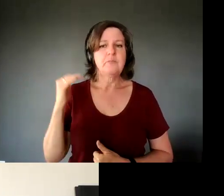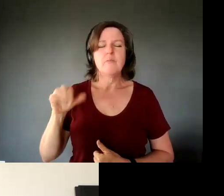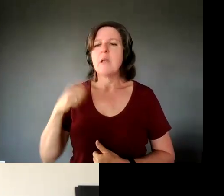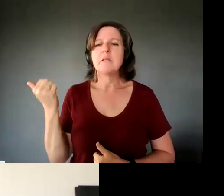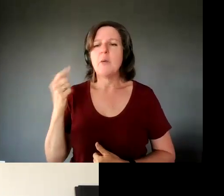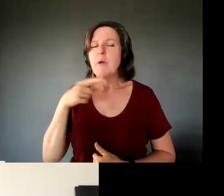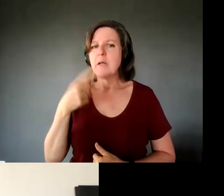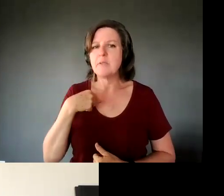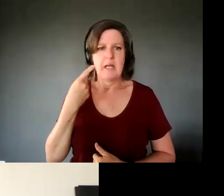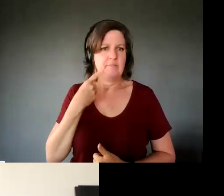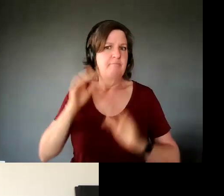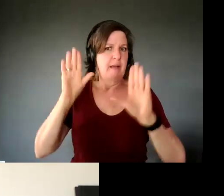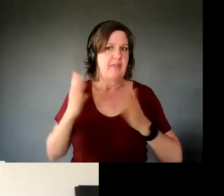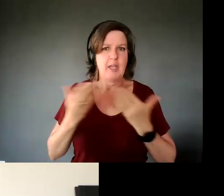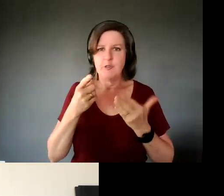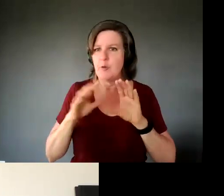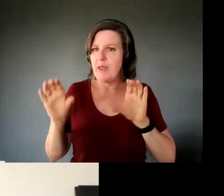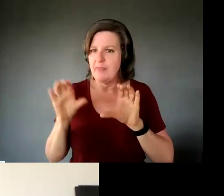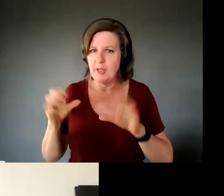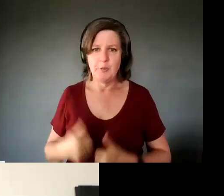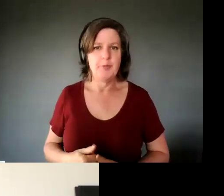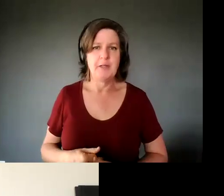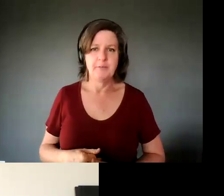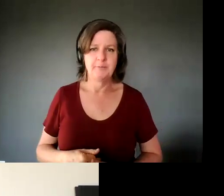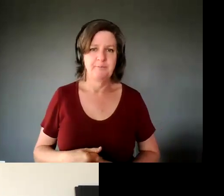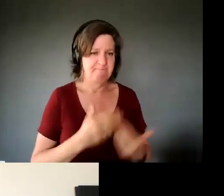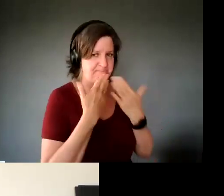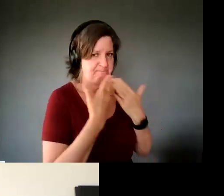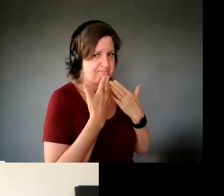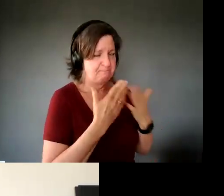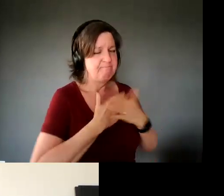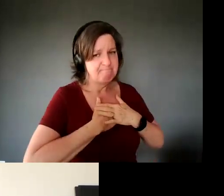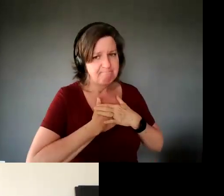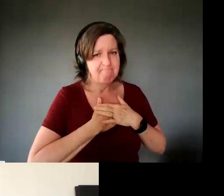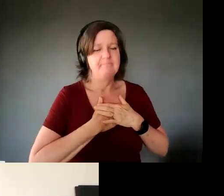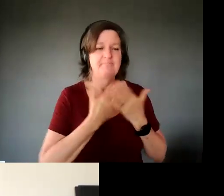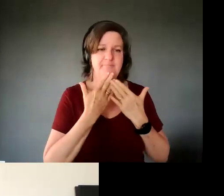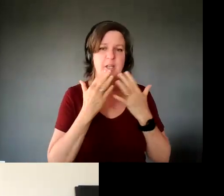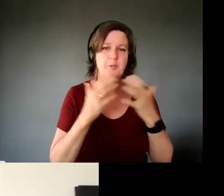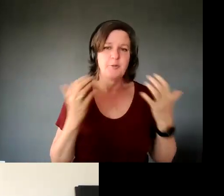a great thing that you're doing. >> KEELY CAT WELLS: Thank you. That means a lot. Thank you so much. >> NIKKI POWIS: So I think we are